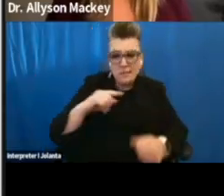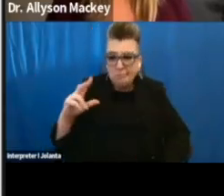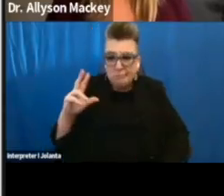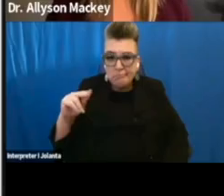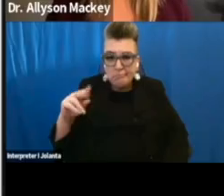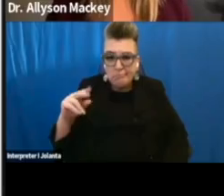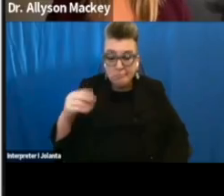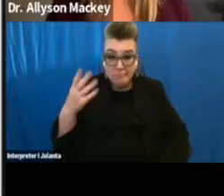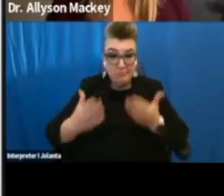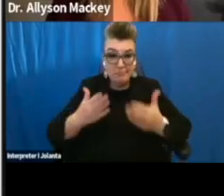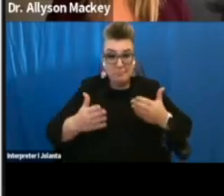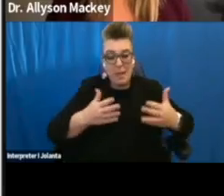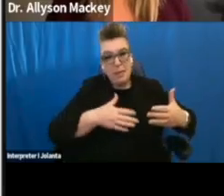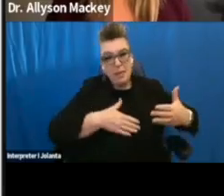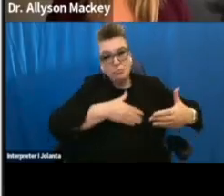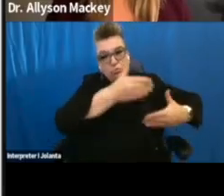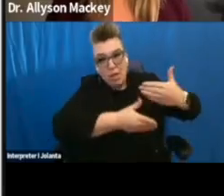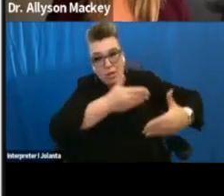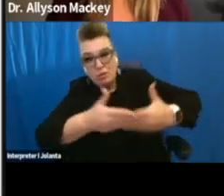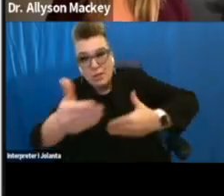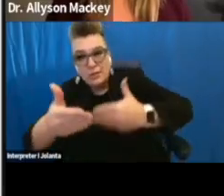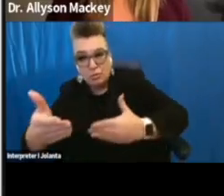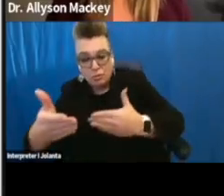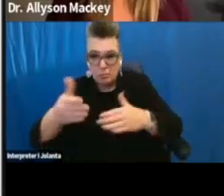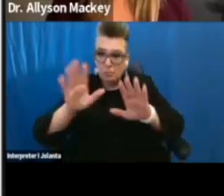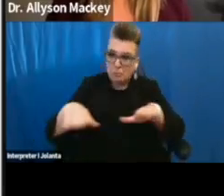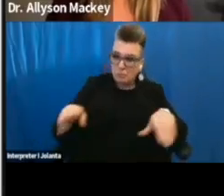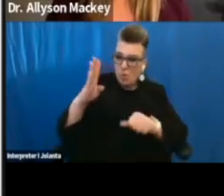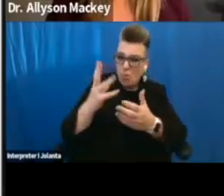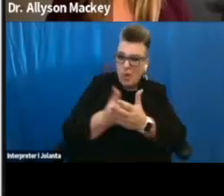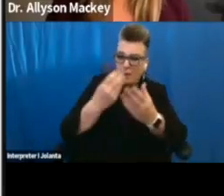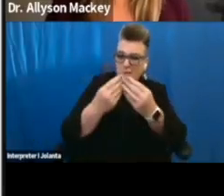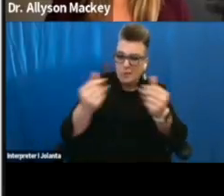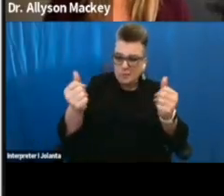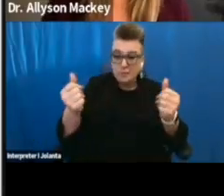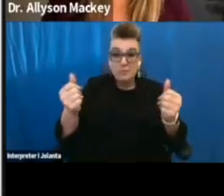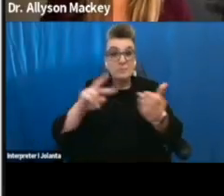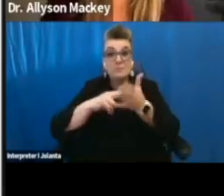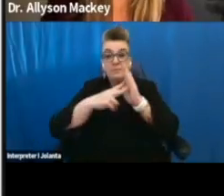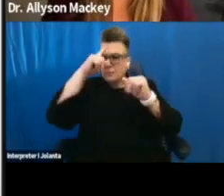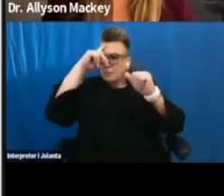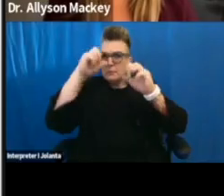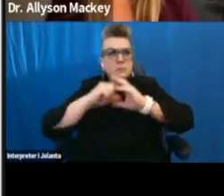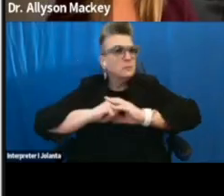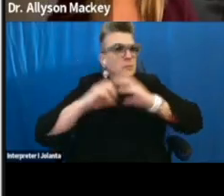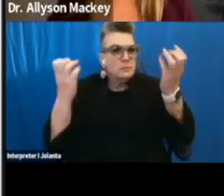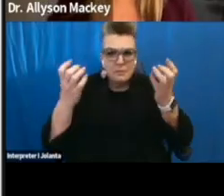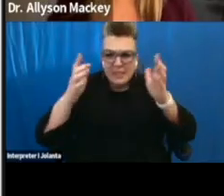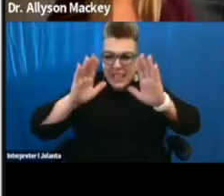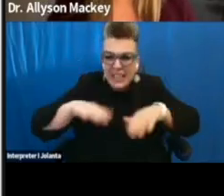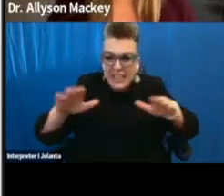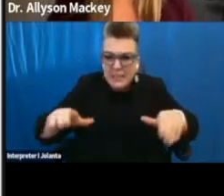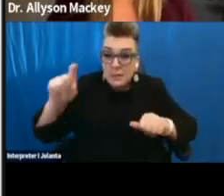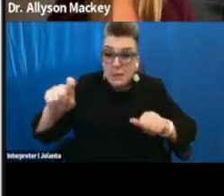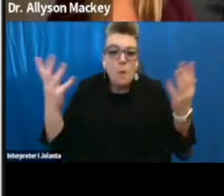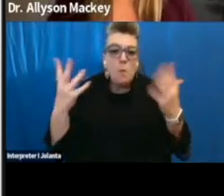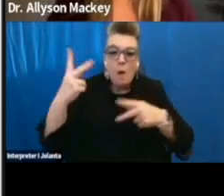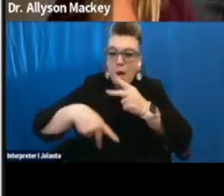can think about what are the skills that kids are going to need to solve these problems they